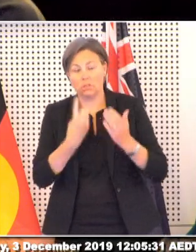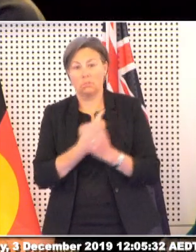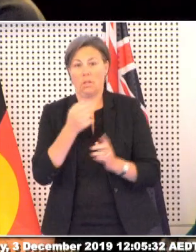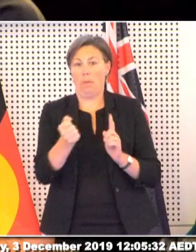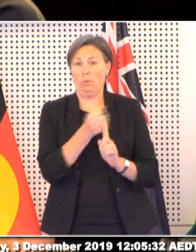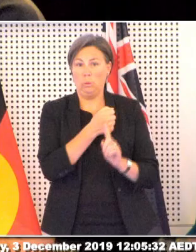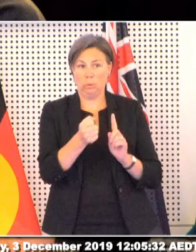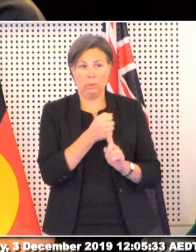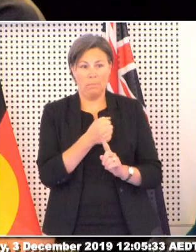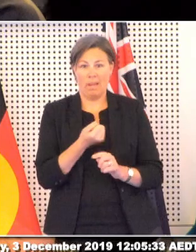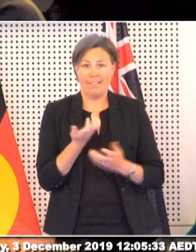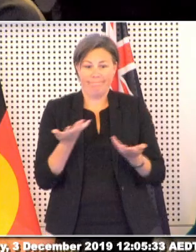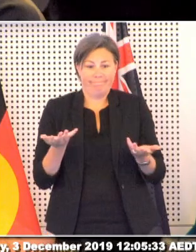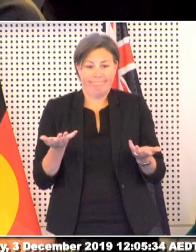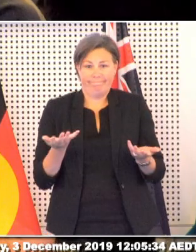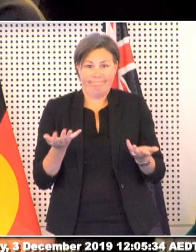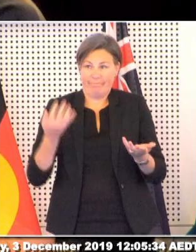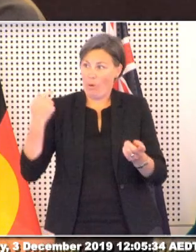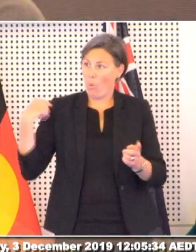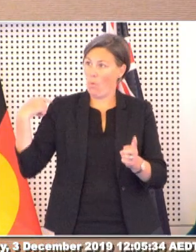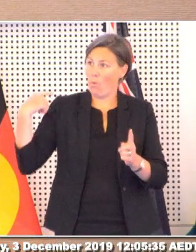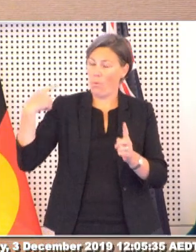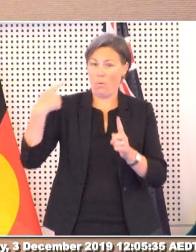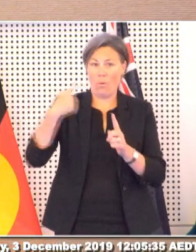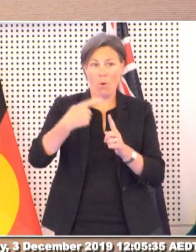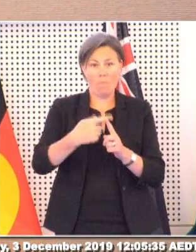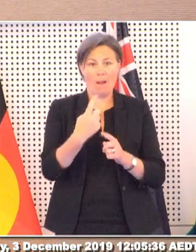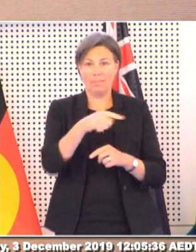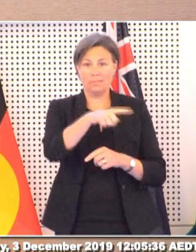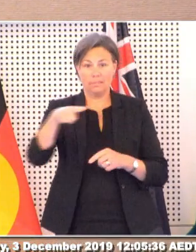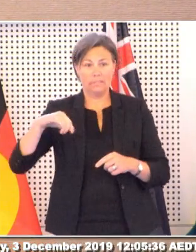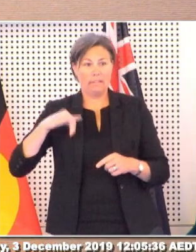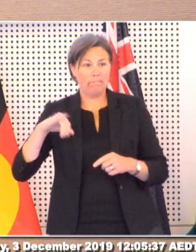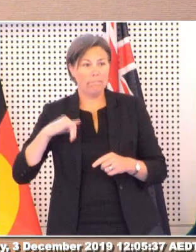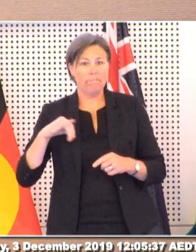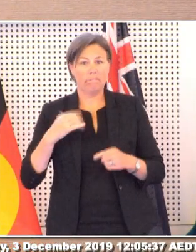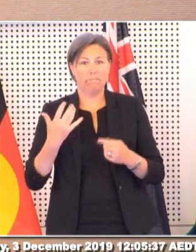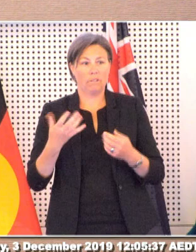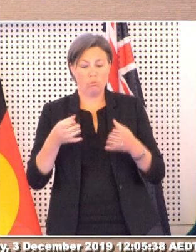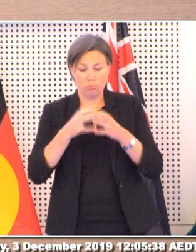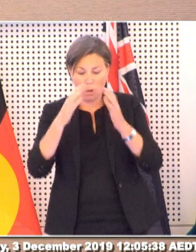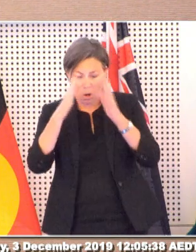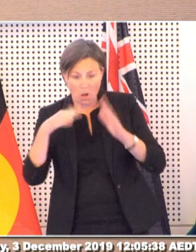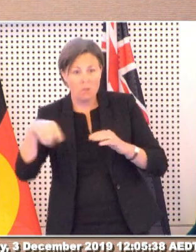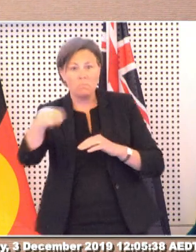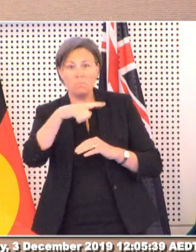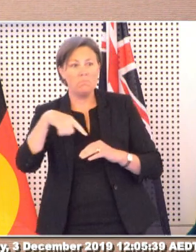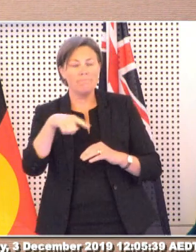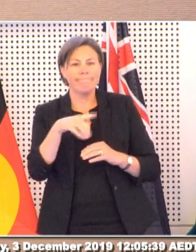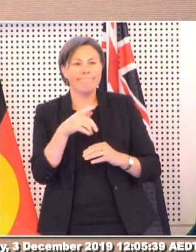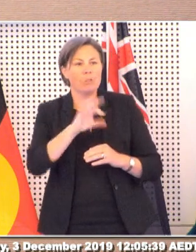system had really no capacity to recognise the accumulating nature of those abuses in